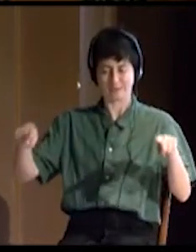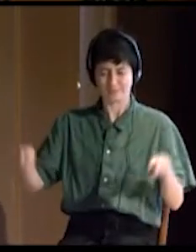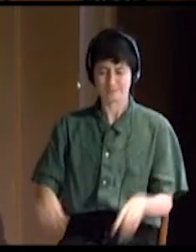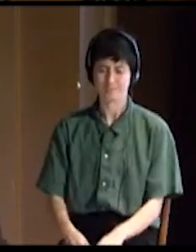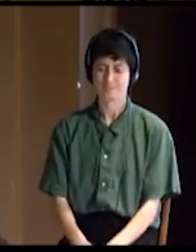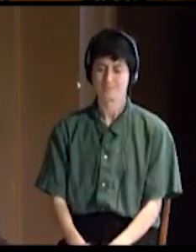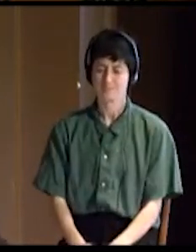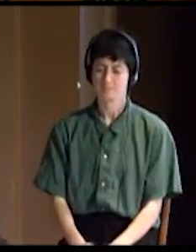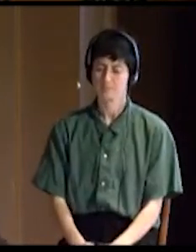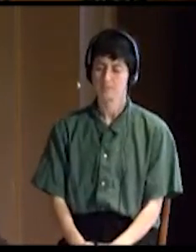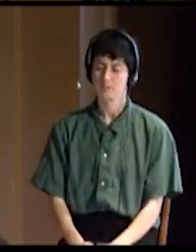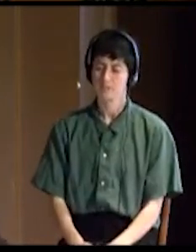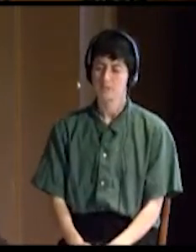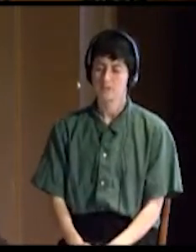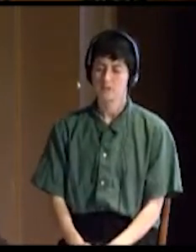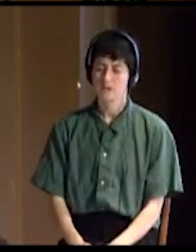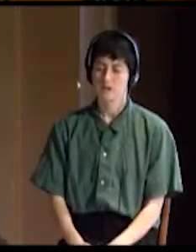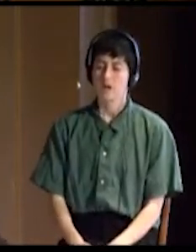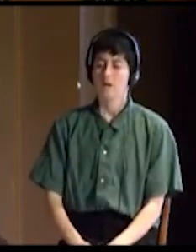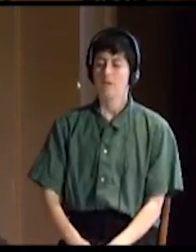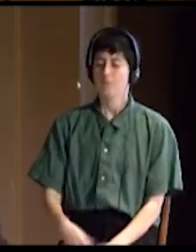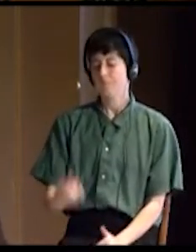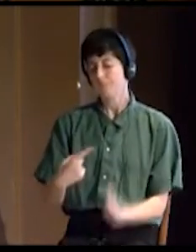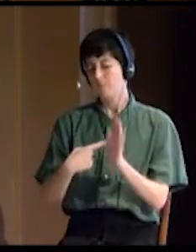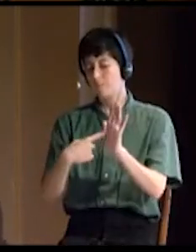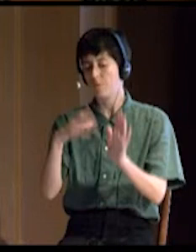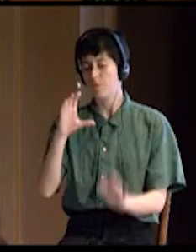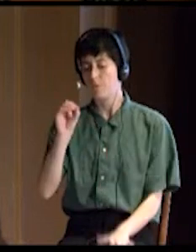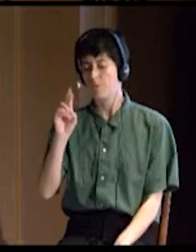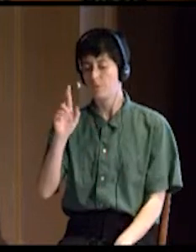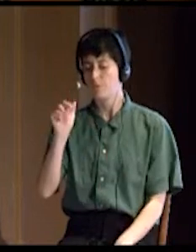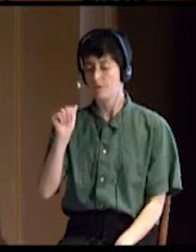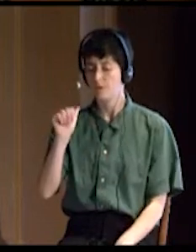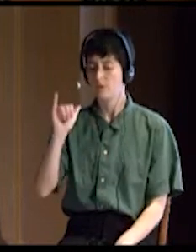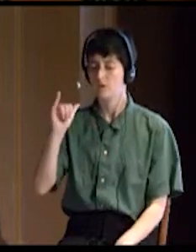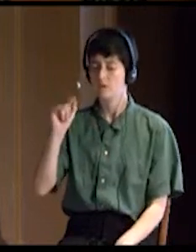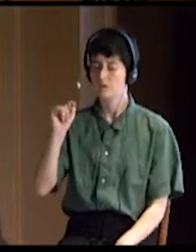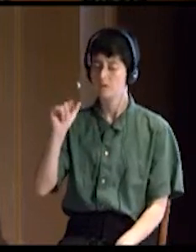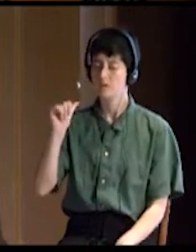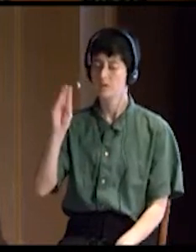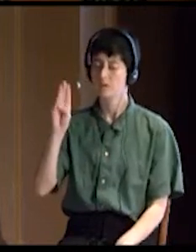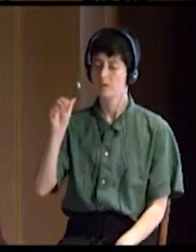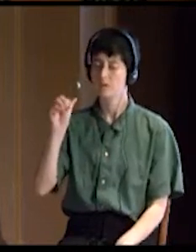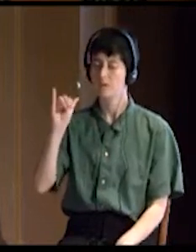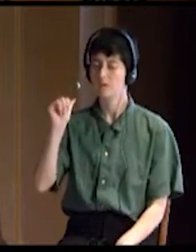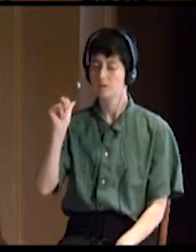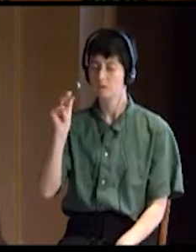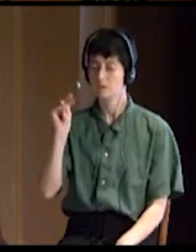because it actually lives in a dry environment. So we were really surprised to find this sample there.